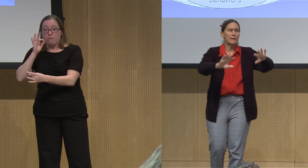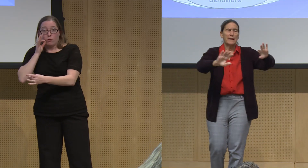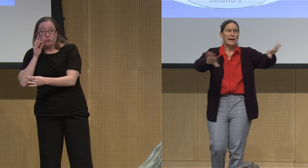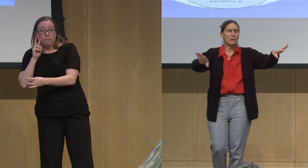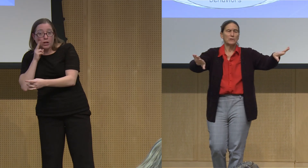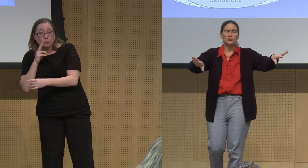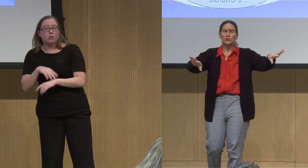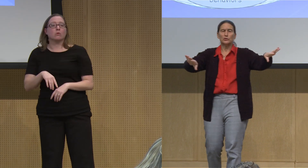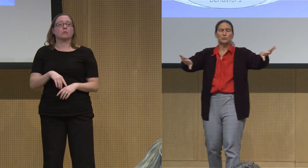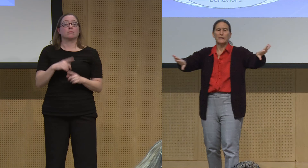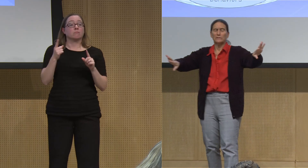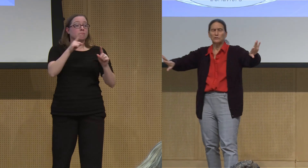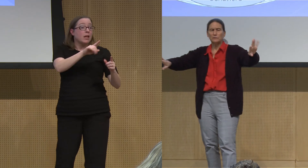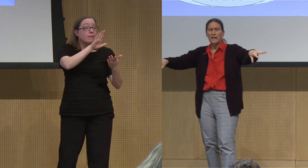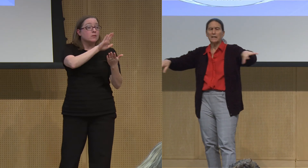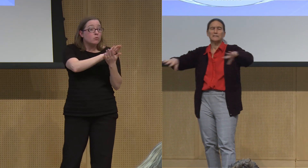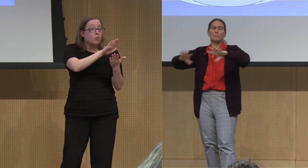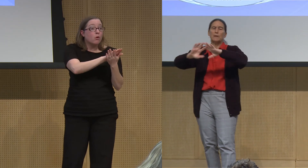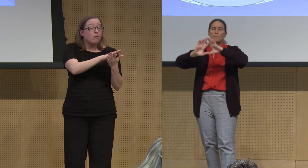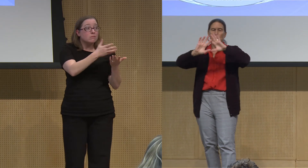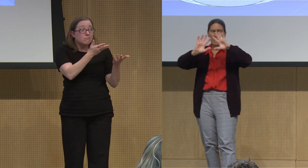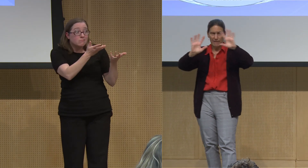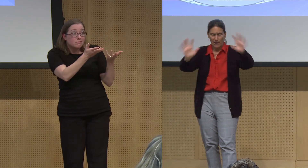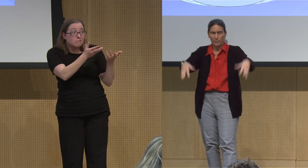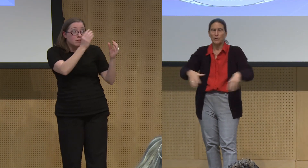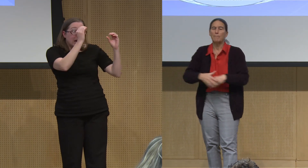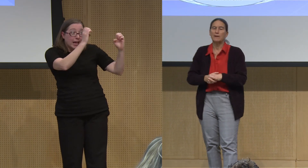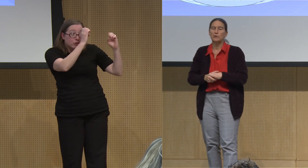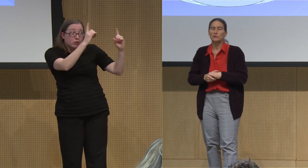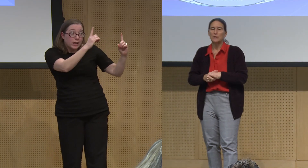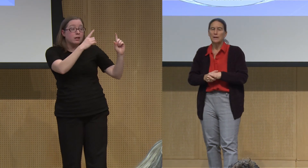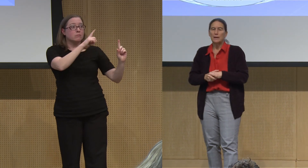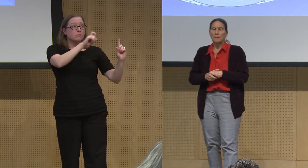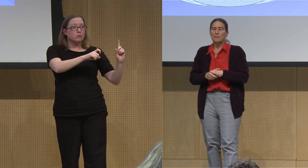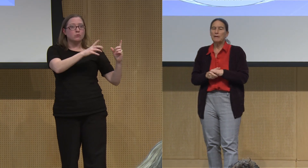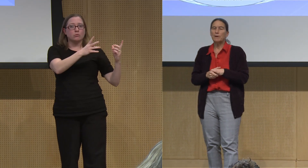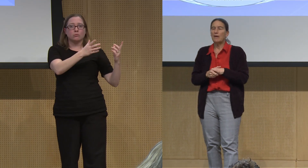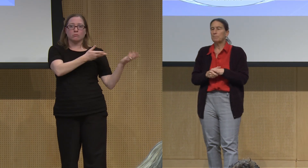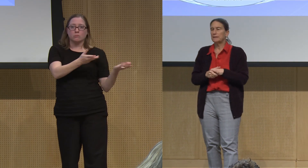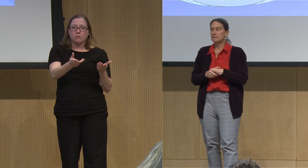OUT THE SUGAR-SWEETENED DRINKS AND WE HAVE HEALTHIER MENUS, BUT THEN WE HAVE PLACES LIKE